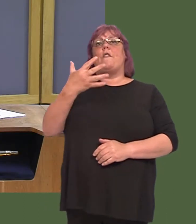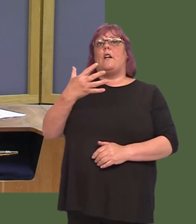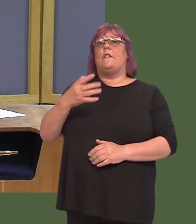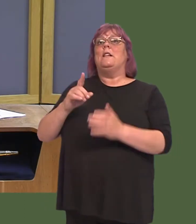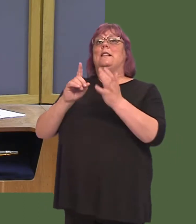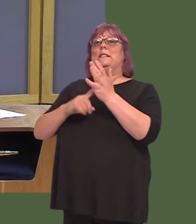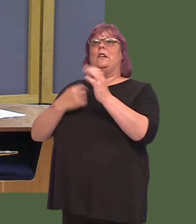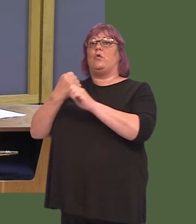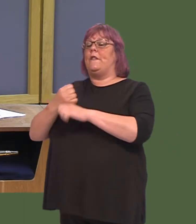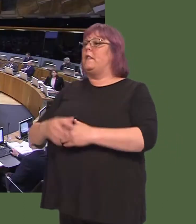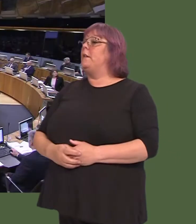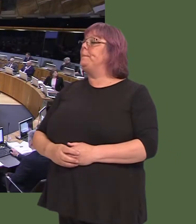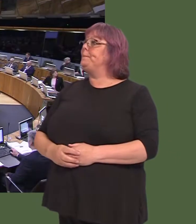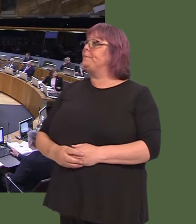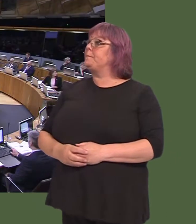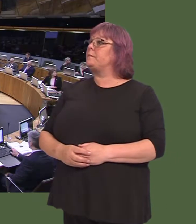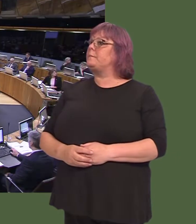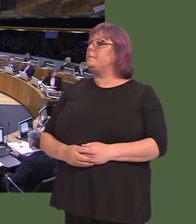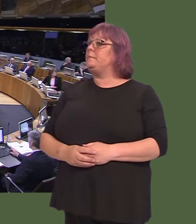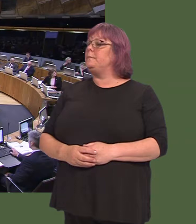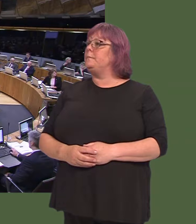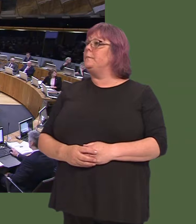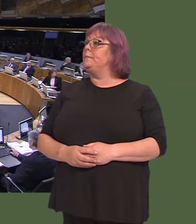upwards up to Beddau. Llyr Gruffydd AM: 5.